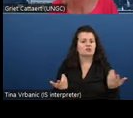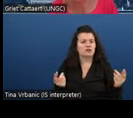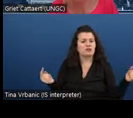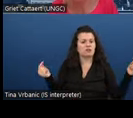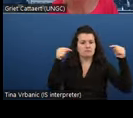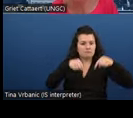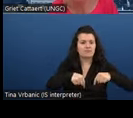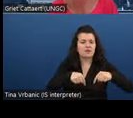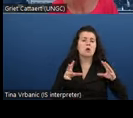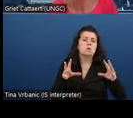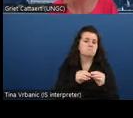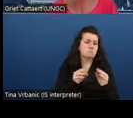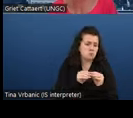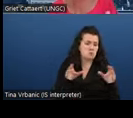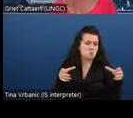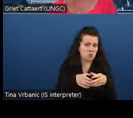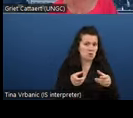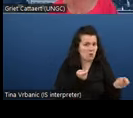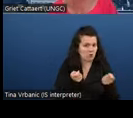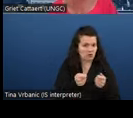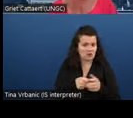where companies come together, where they discuss specific topics.